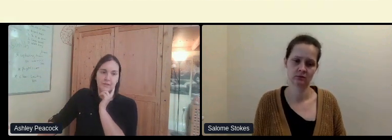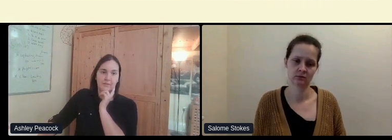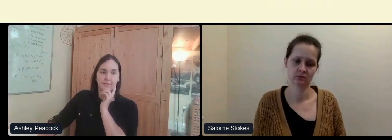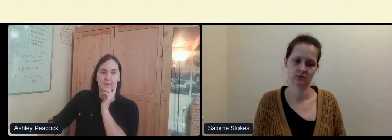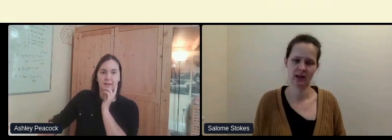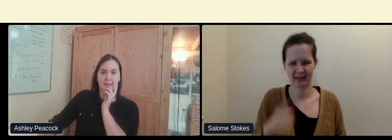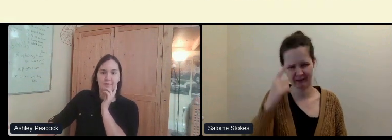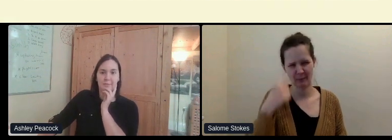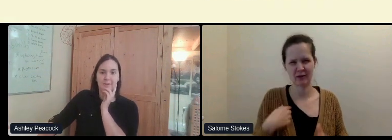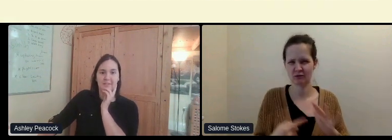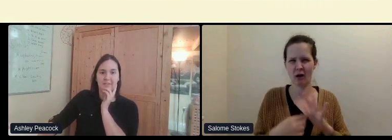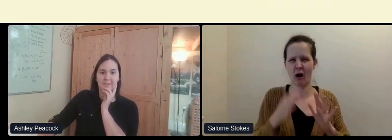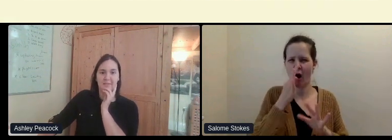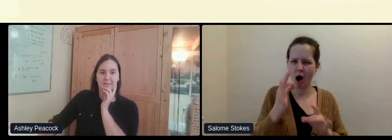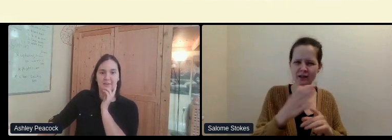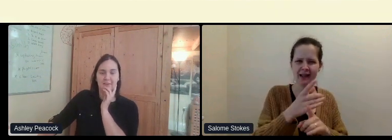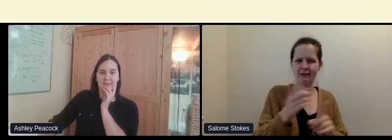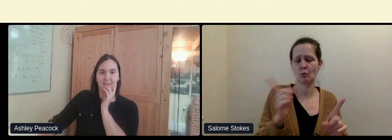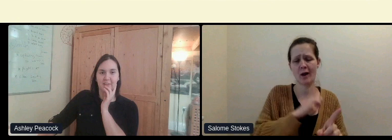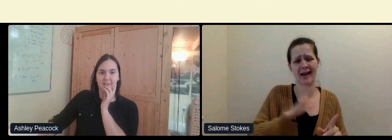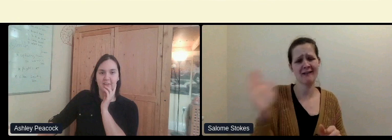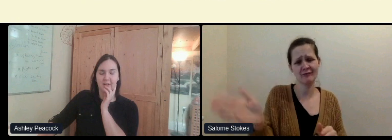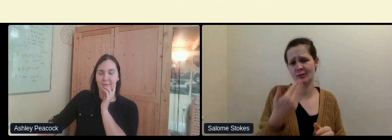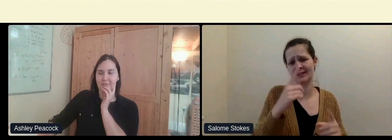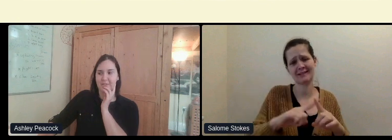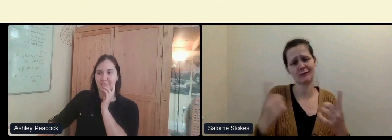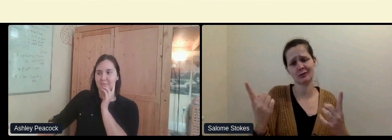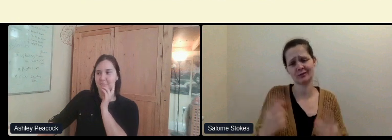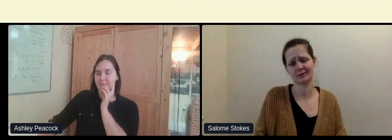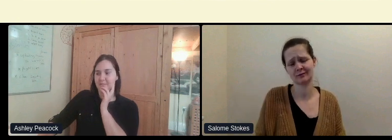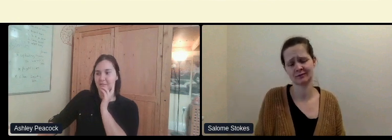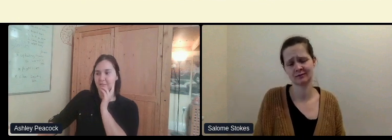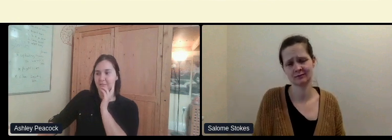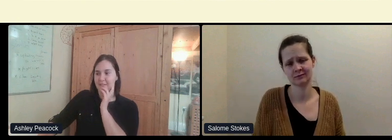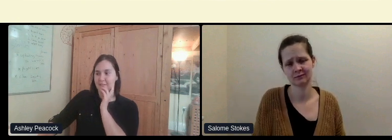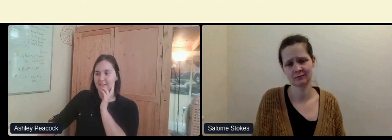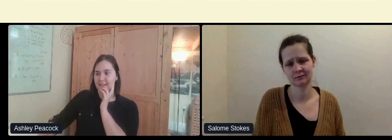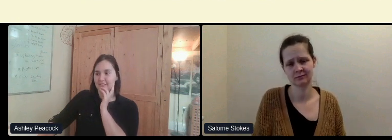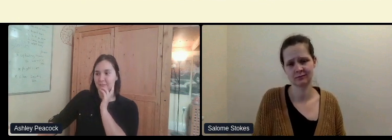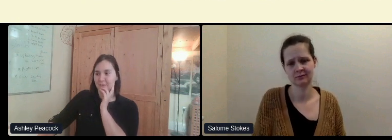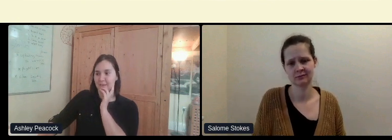Right. Every person is different and would change different for different days as well.